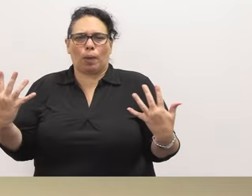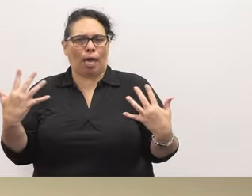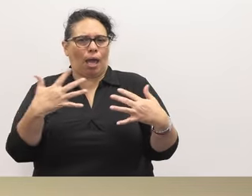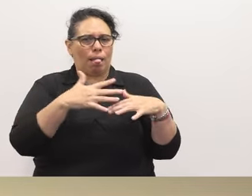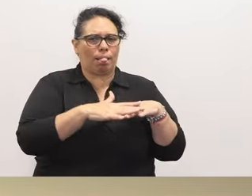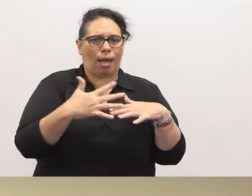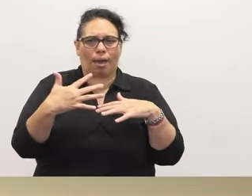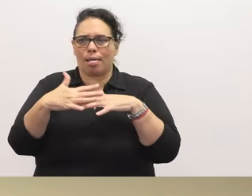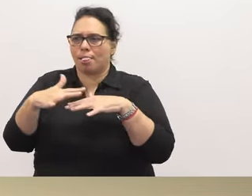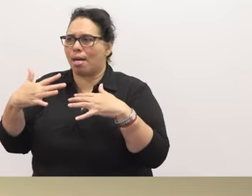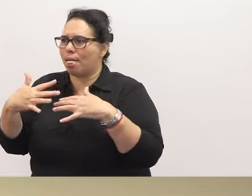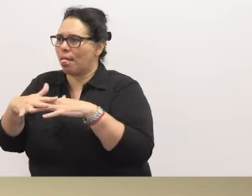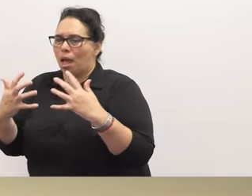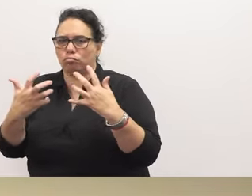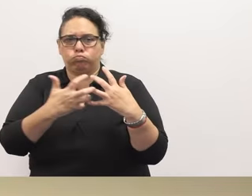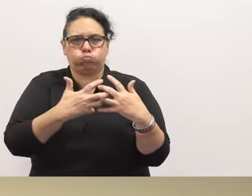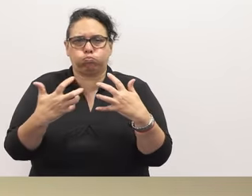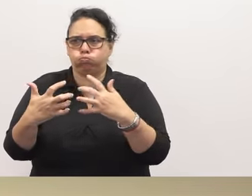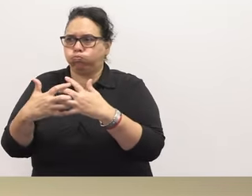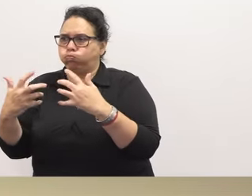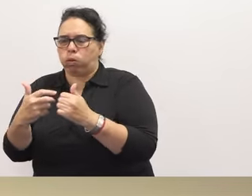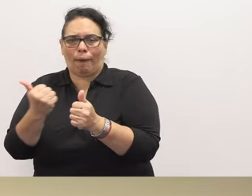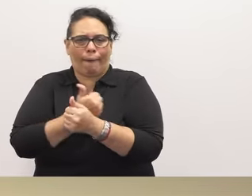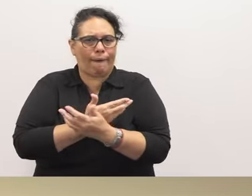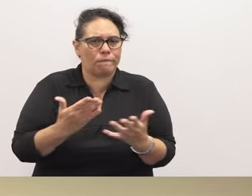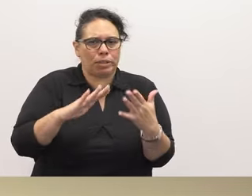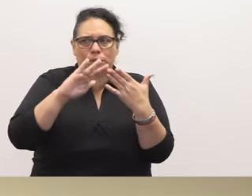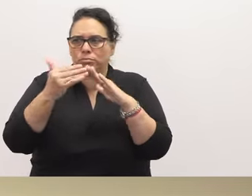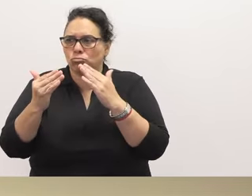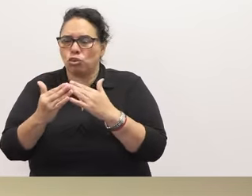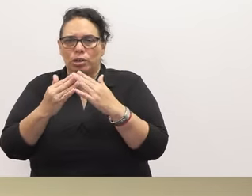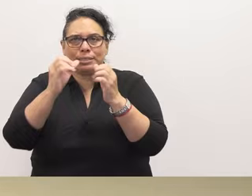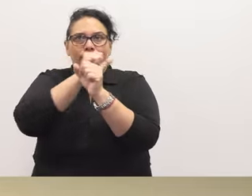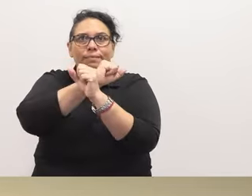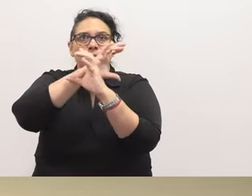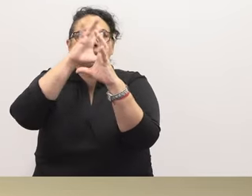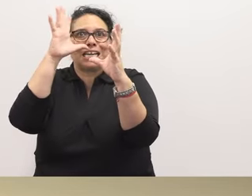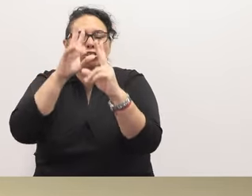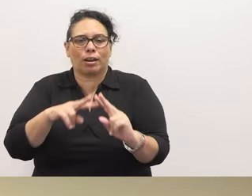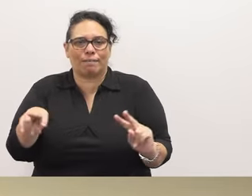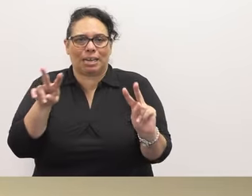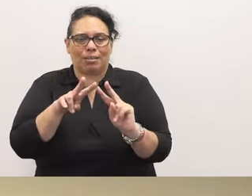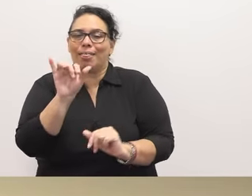with the community's vision and values, that becomes the work of the board.